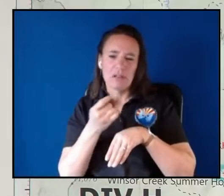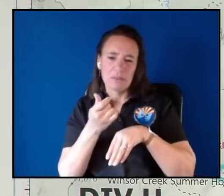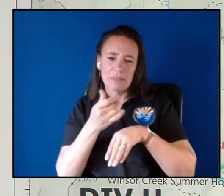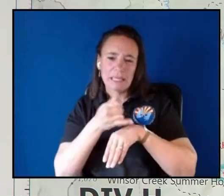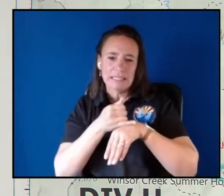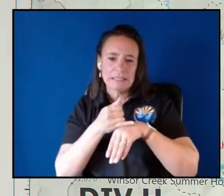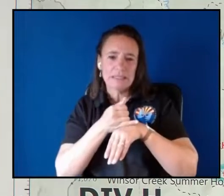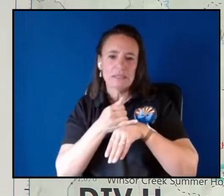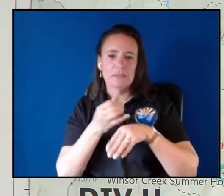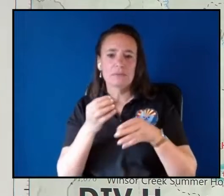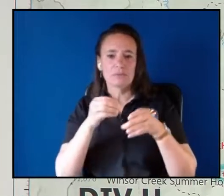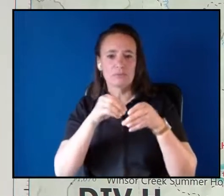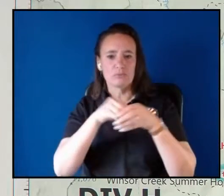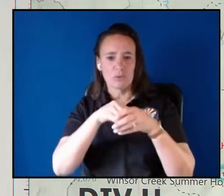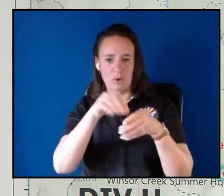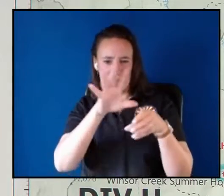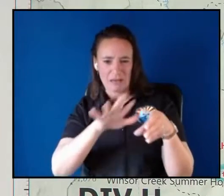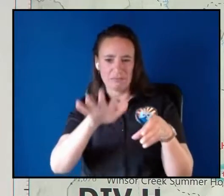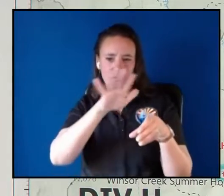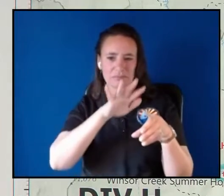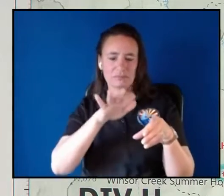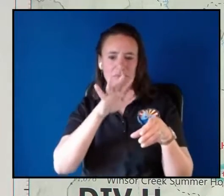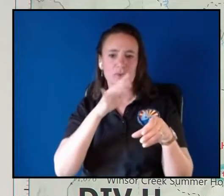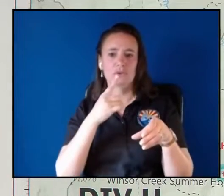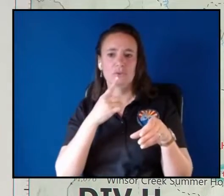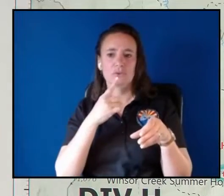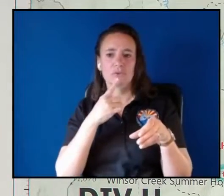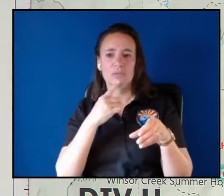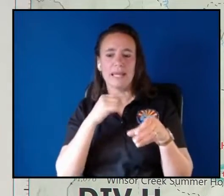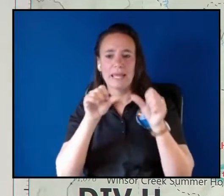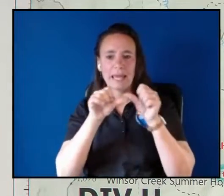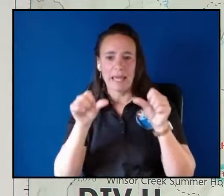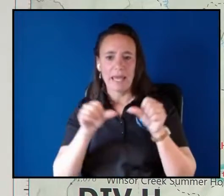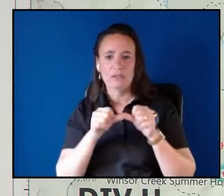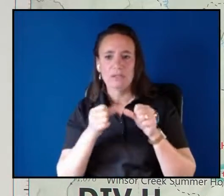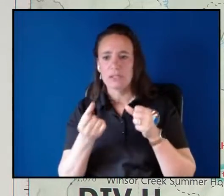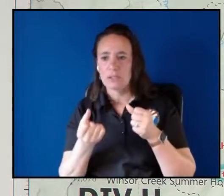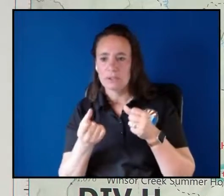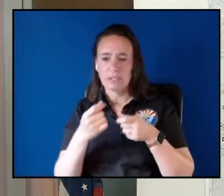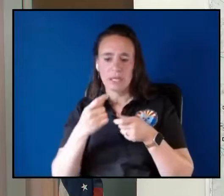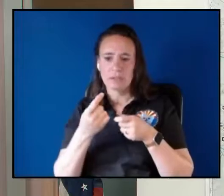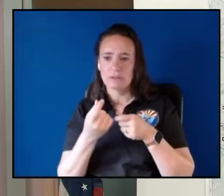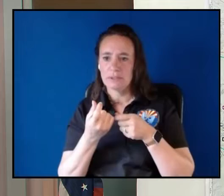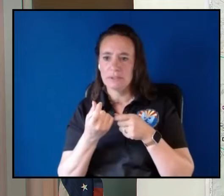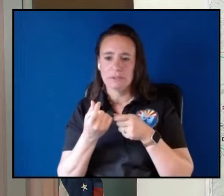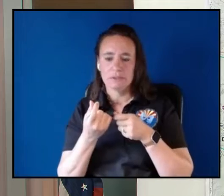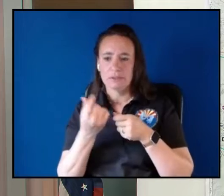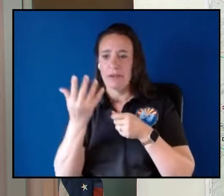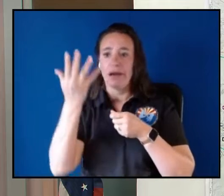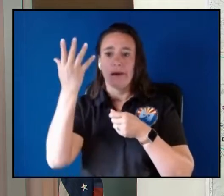just some stringers that were were torching off and burning up but it was a short duration.